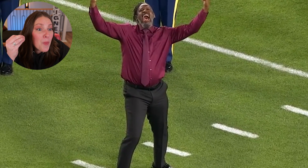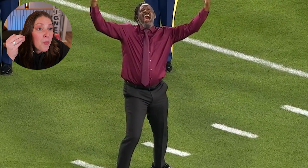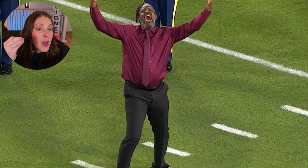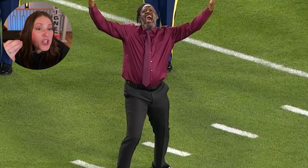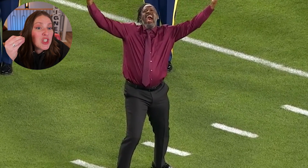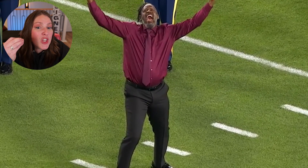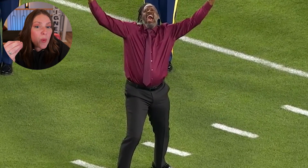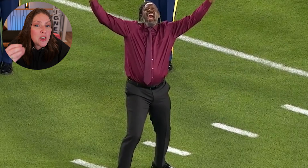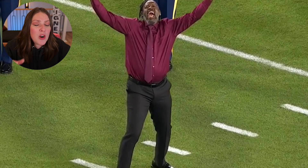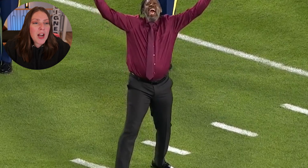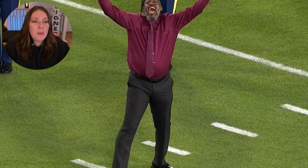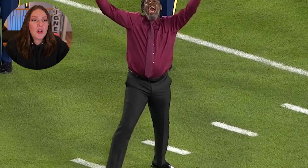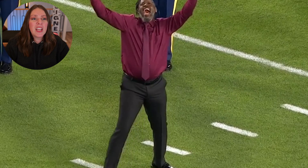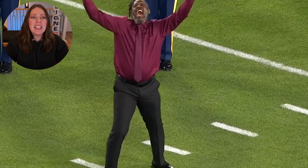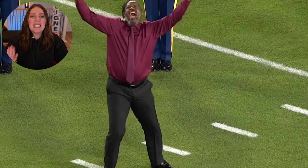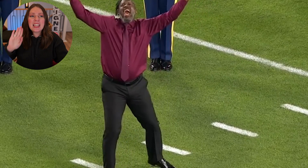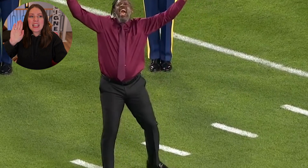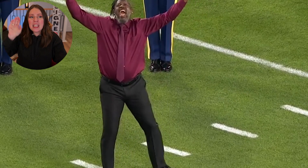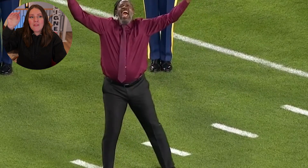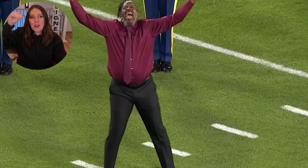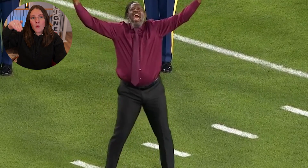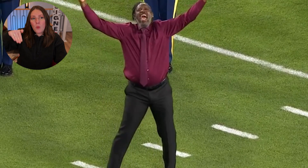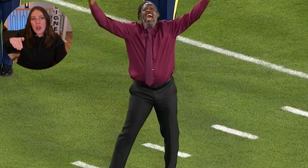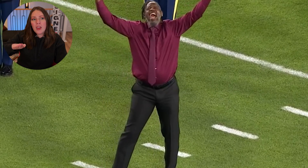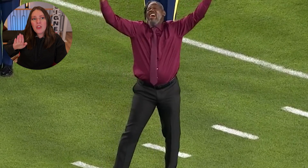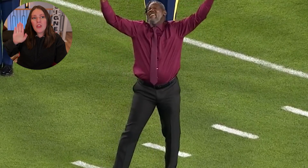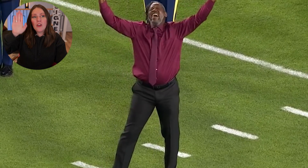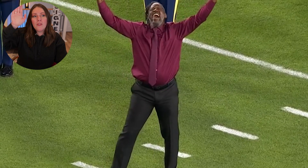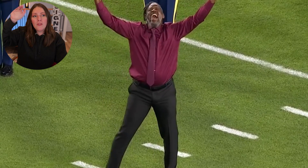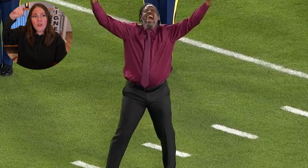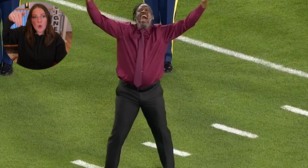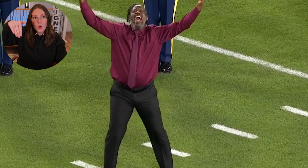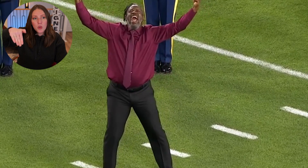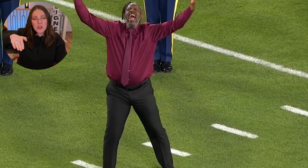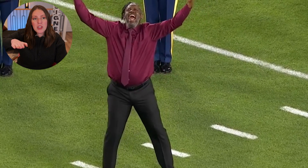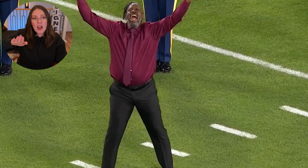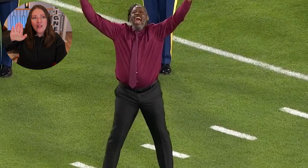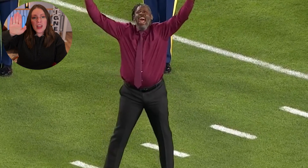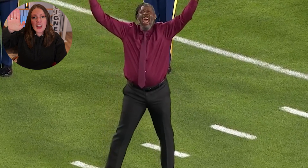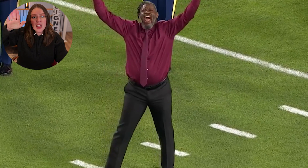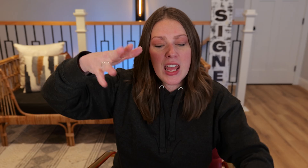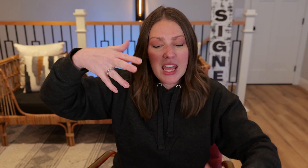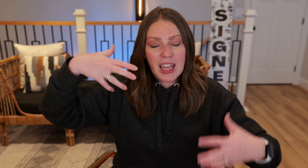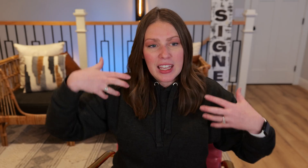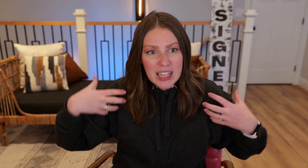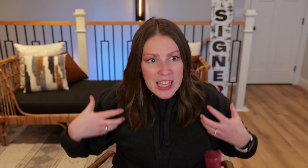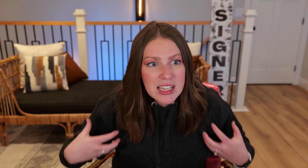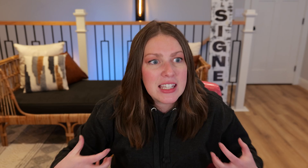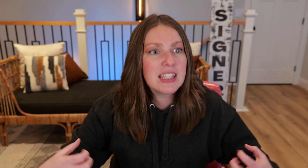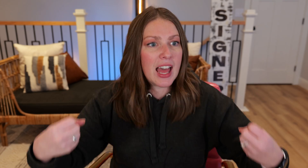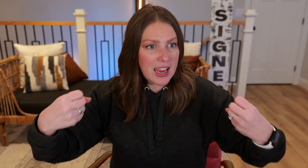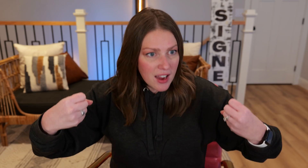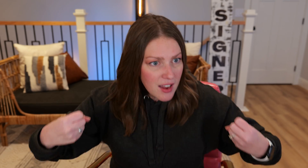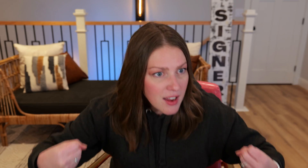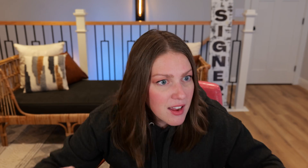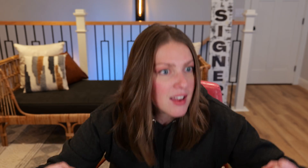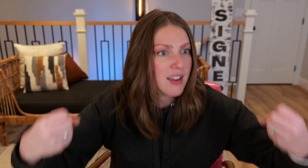what is so incredible is even with the vocals of it, he's like,